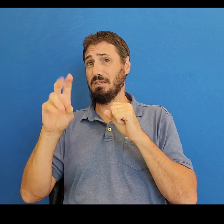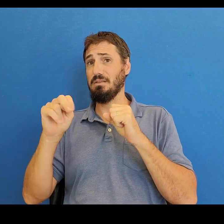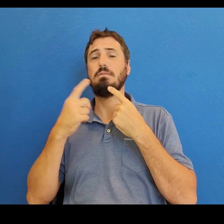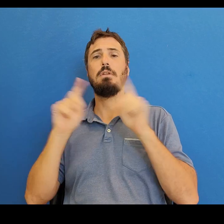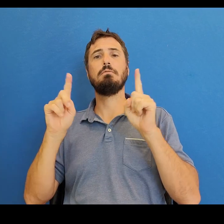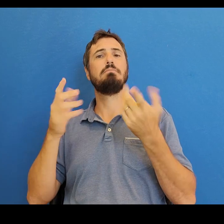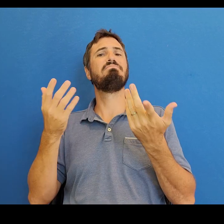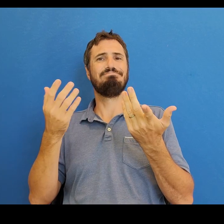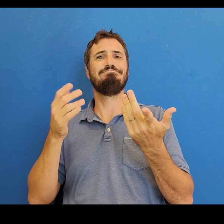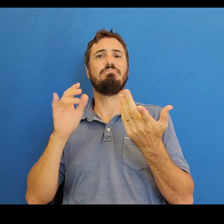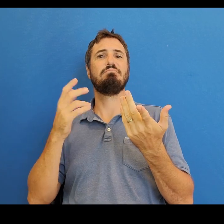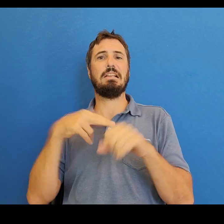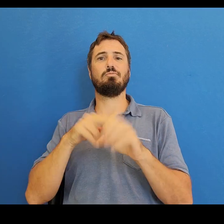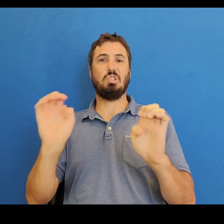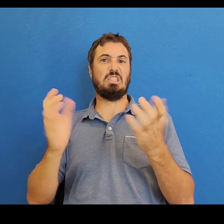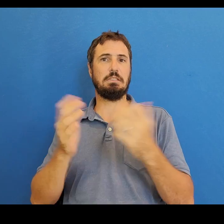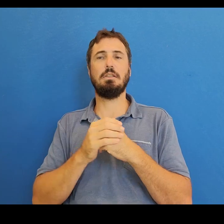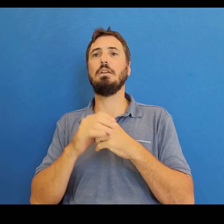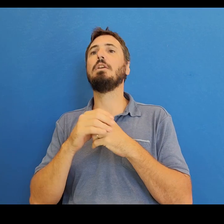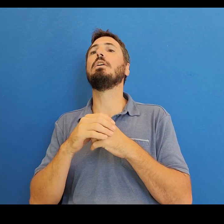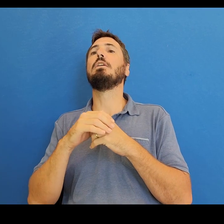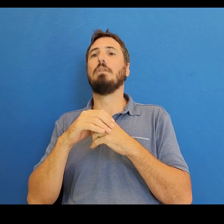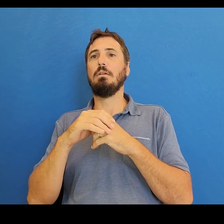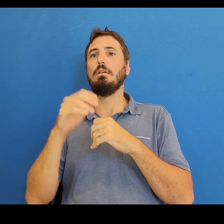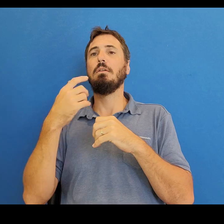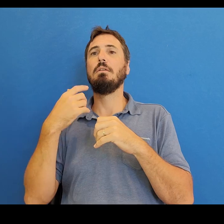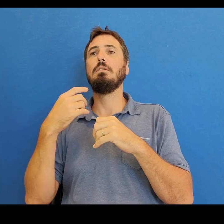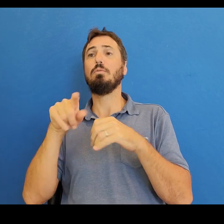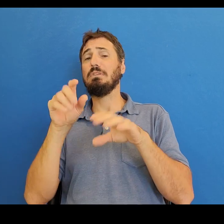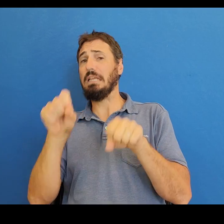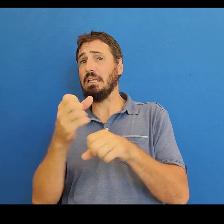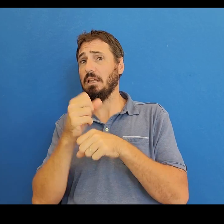monkeypox is available in very limited supply, for those 18 years of age and older.